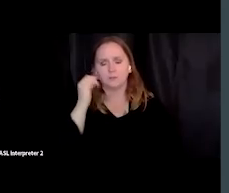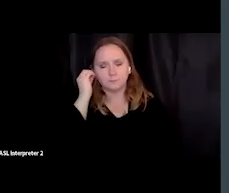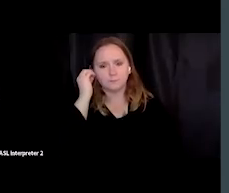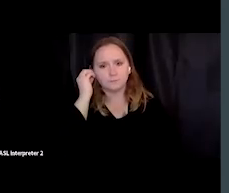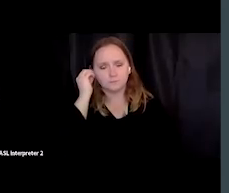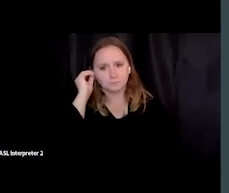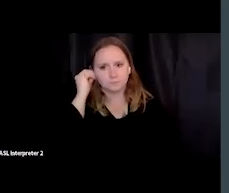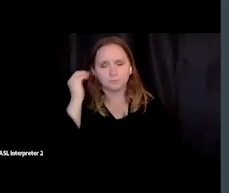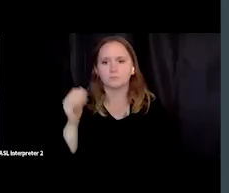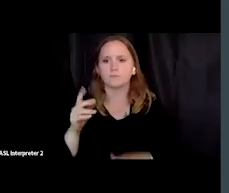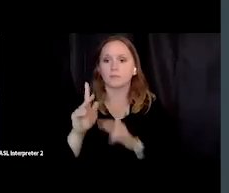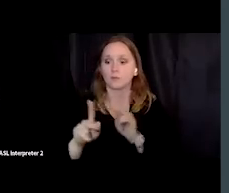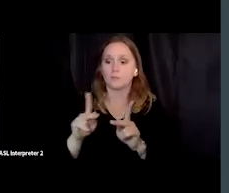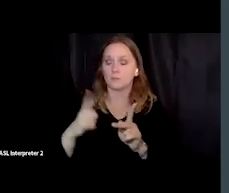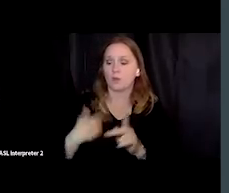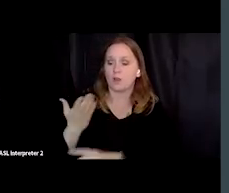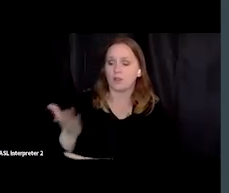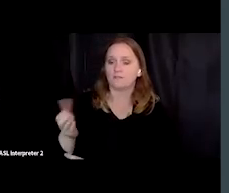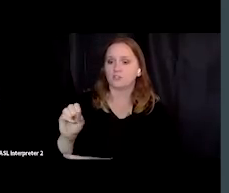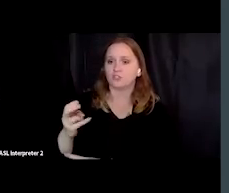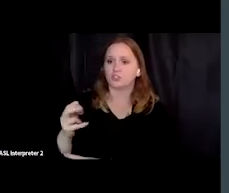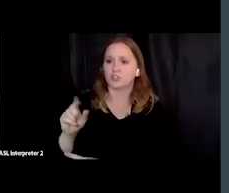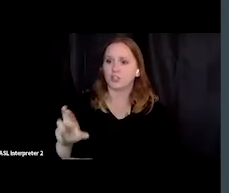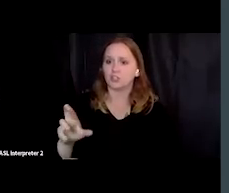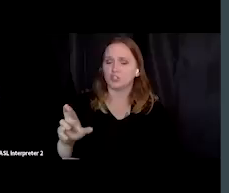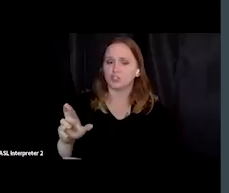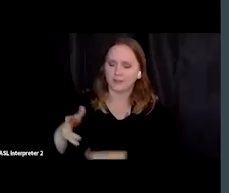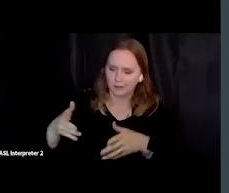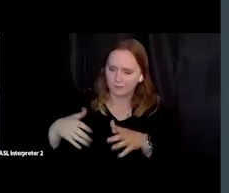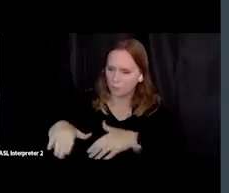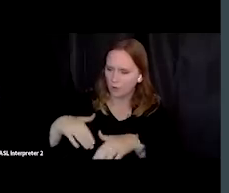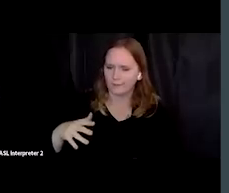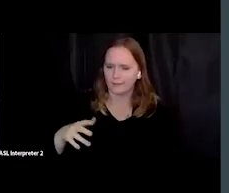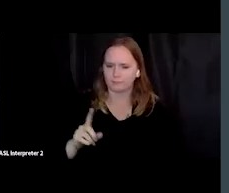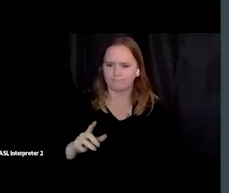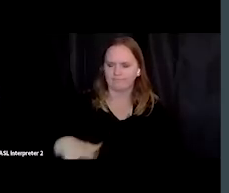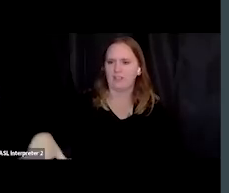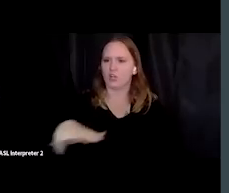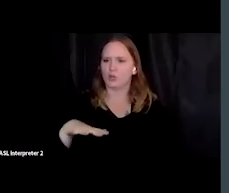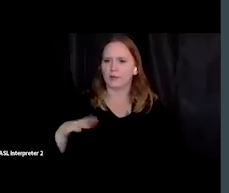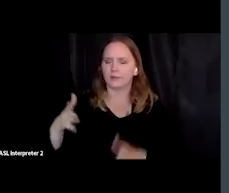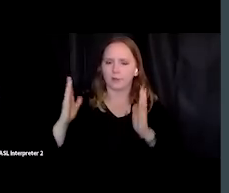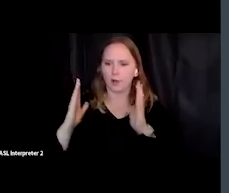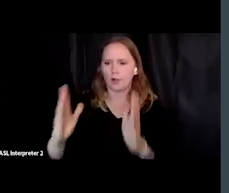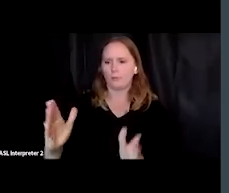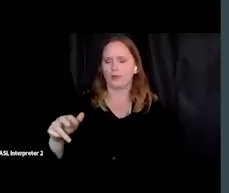who live in shelters have things in the kind of walking areas and you know, in the hallways 'cause that impacts other people in their shelter